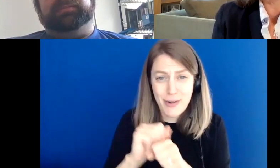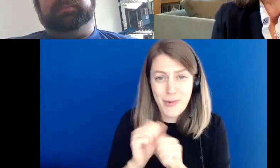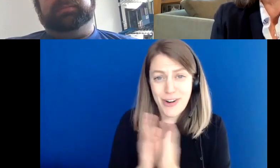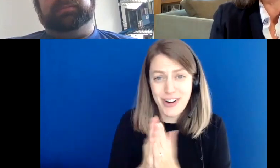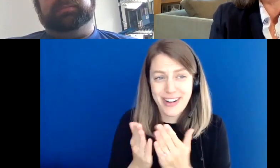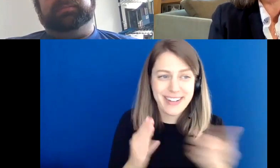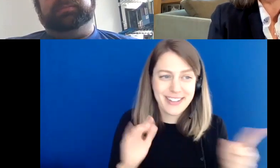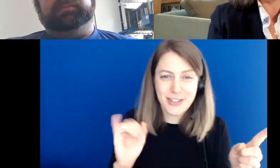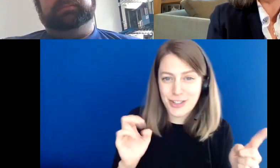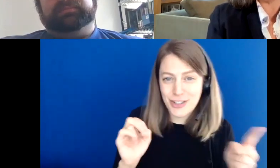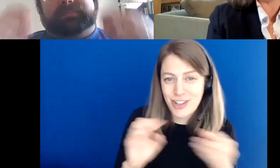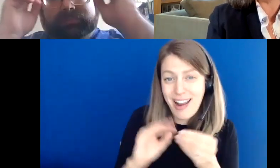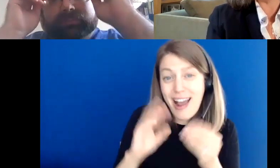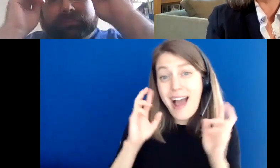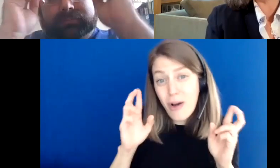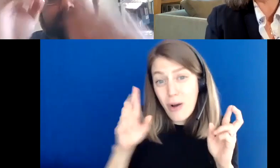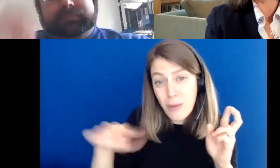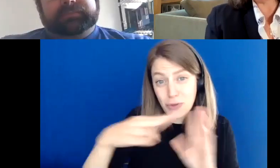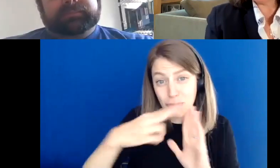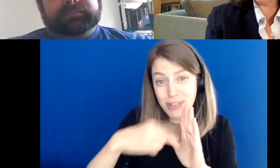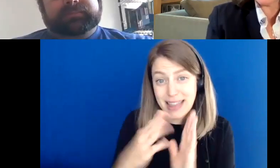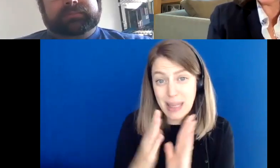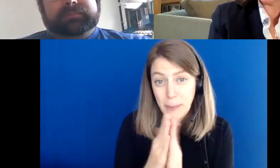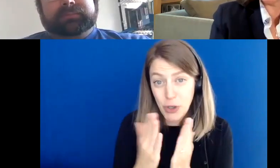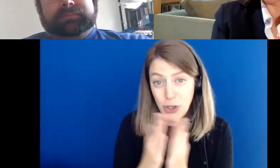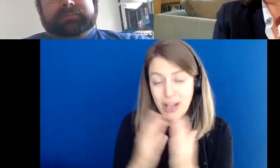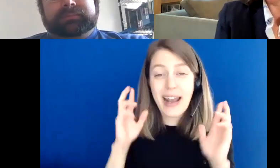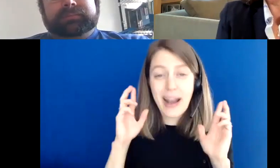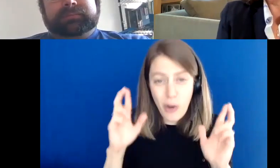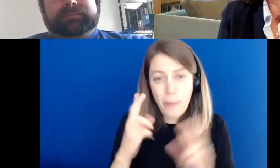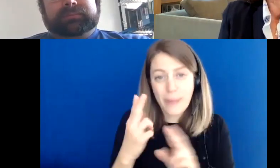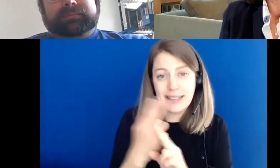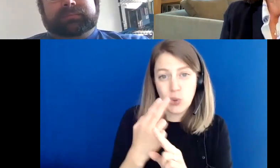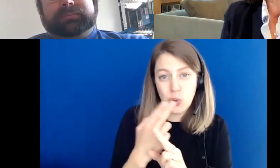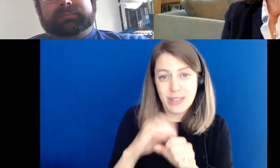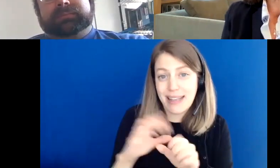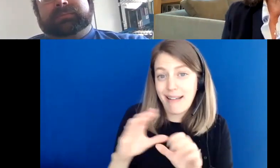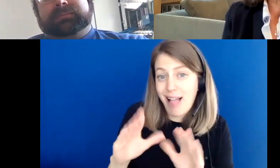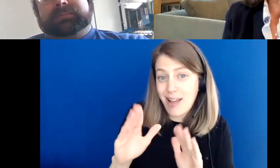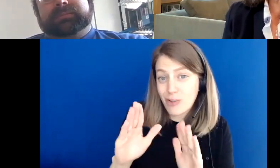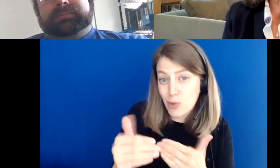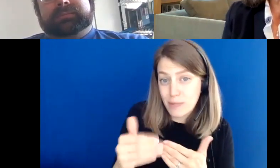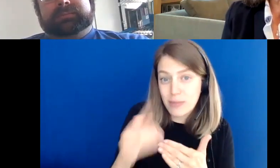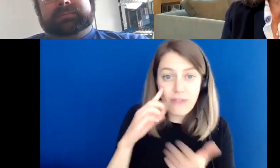I hope that it gets used in classrooms for students.